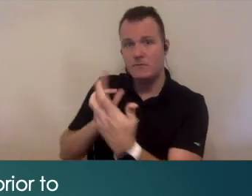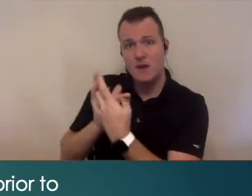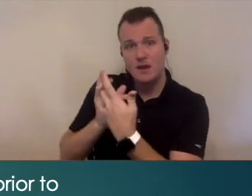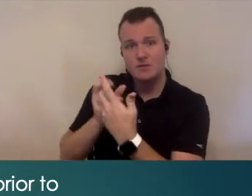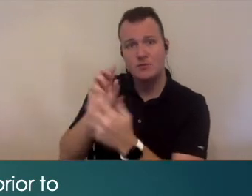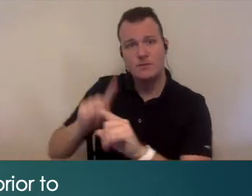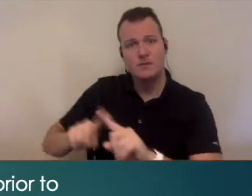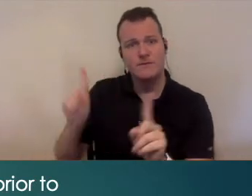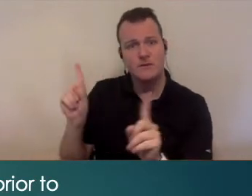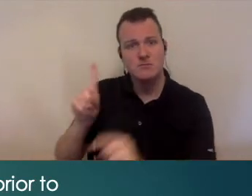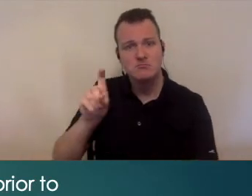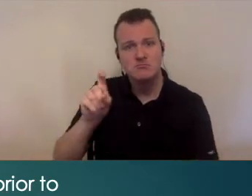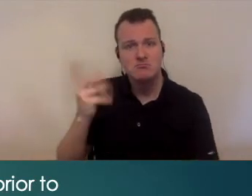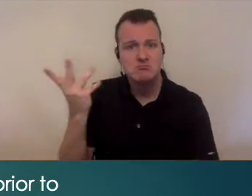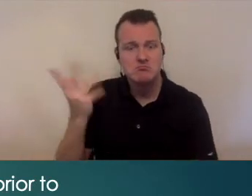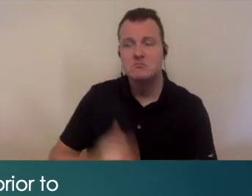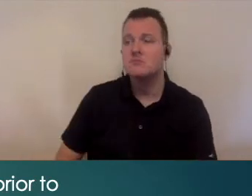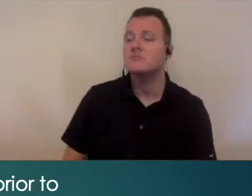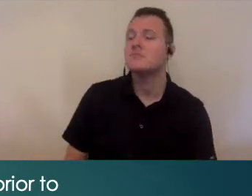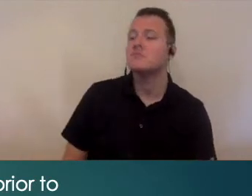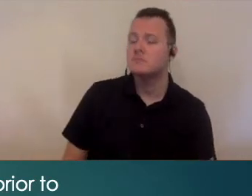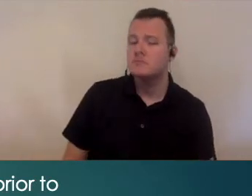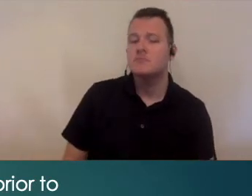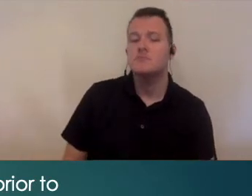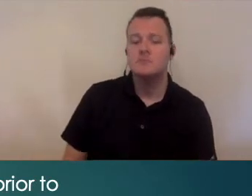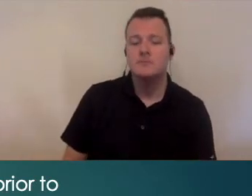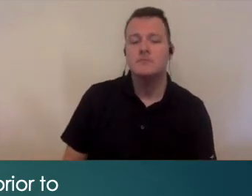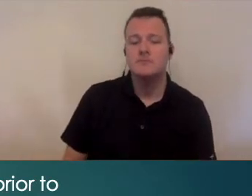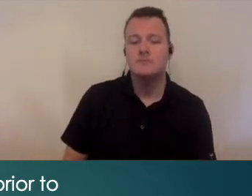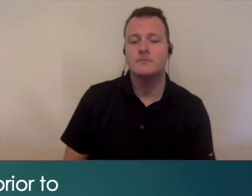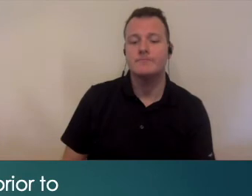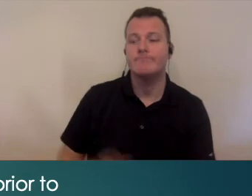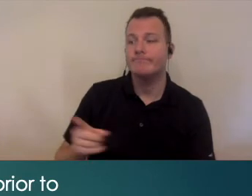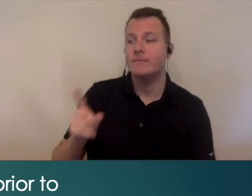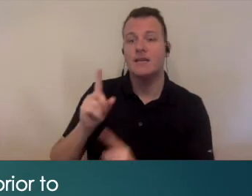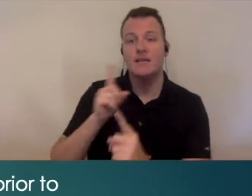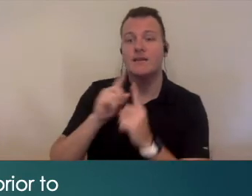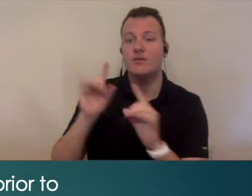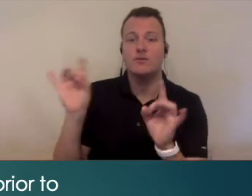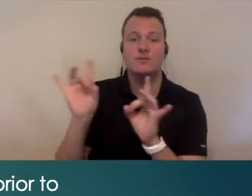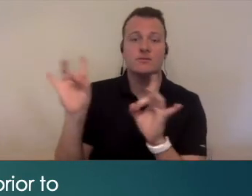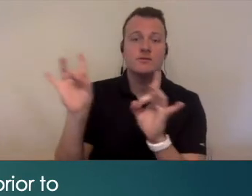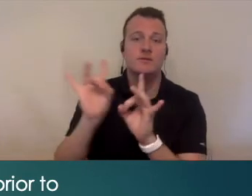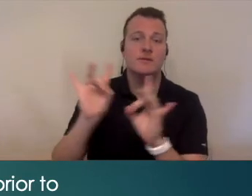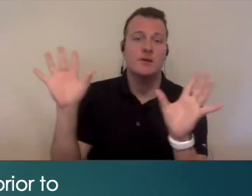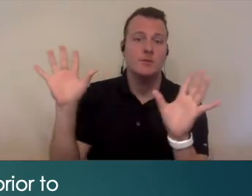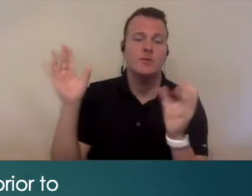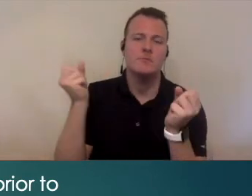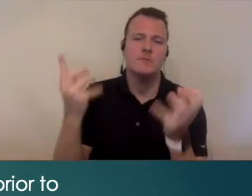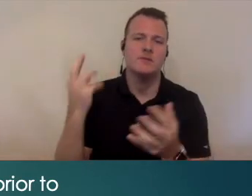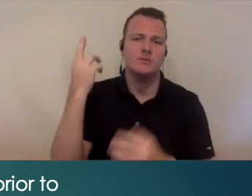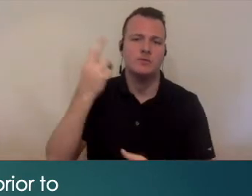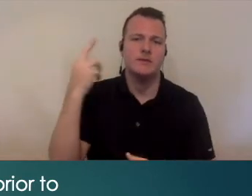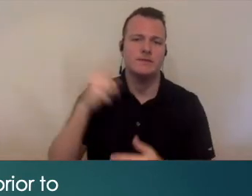you know rightly so. And the interview went terribly, and for many reasons. It